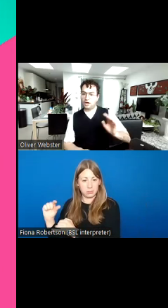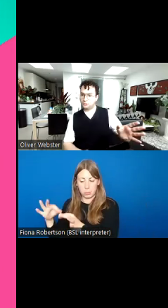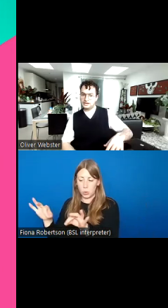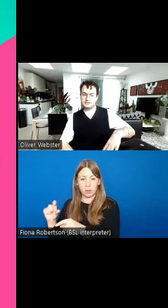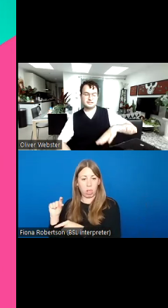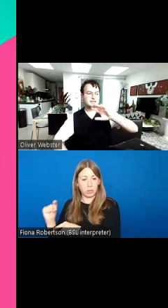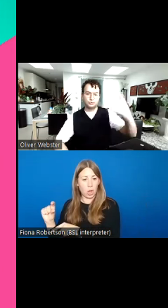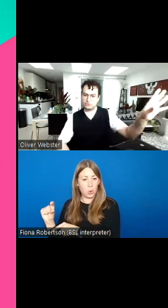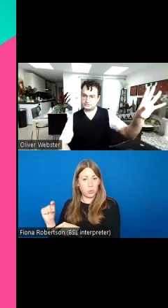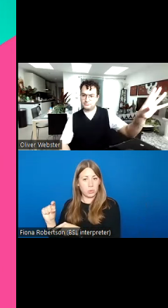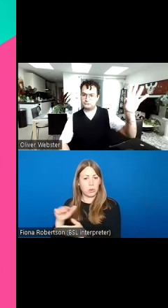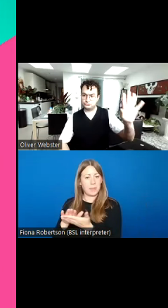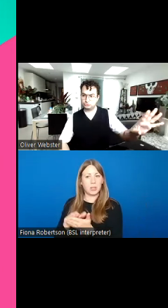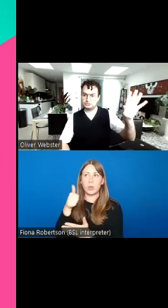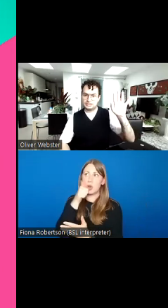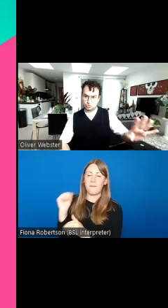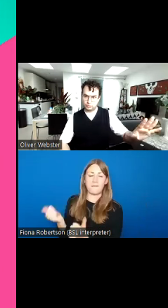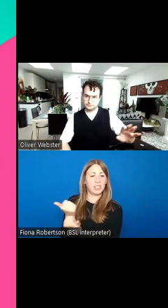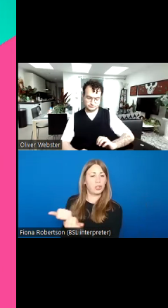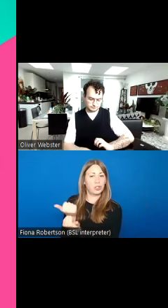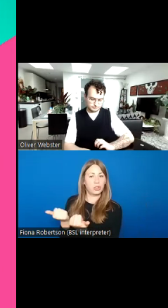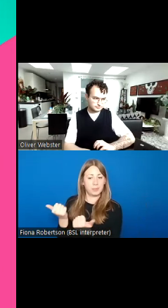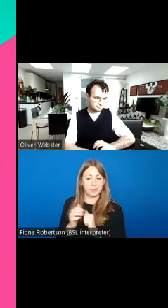Otherwise, it's all the same rules as normal.